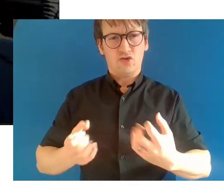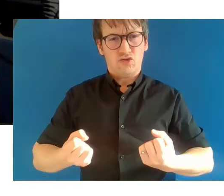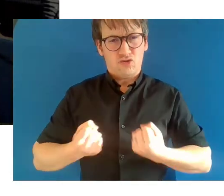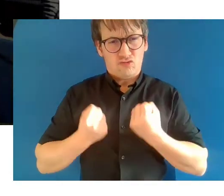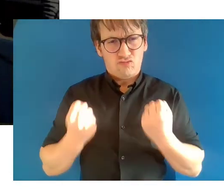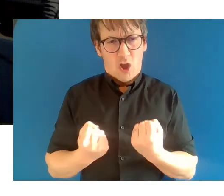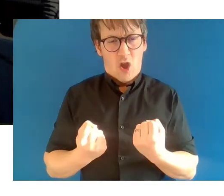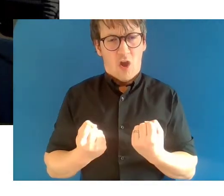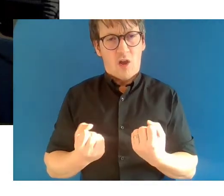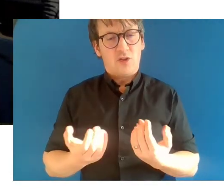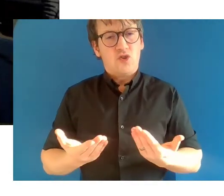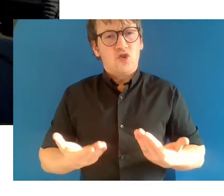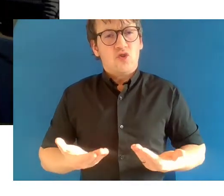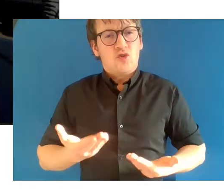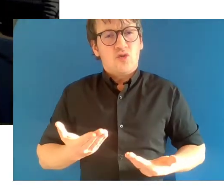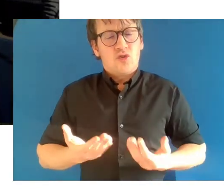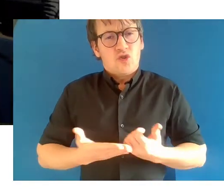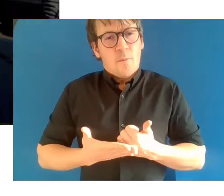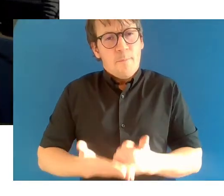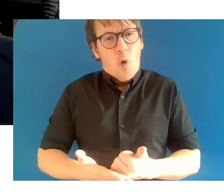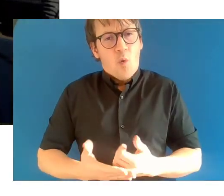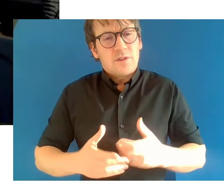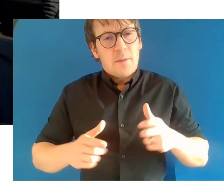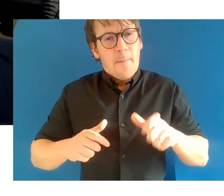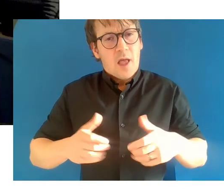be able to support the weight of a person.